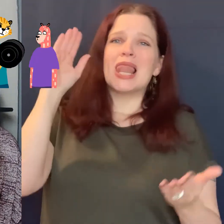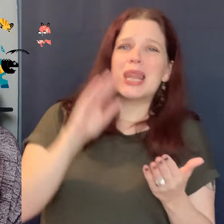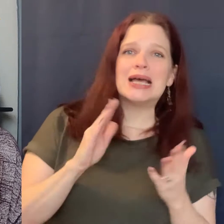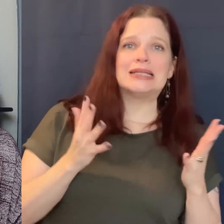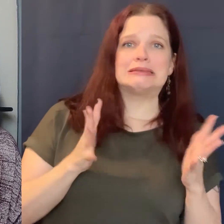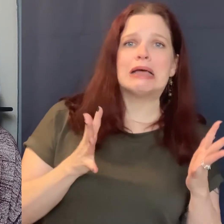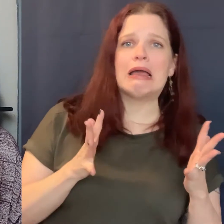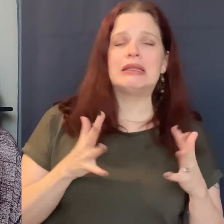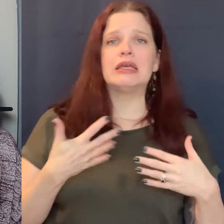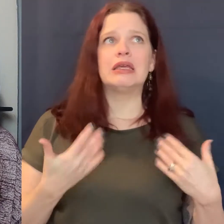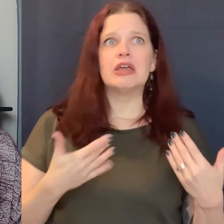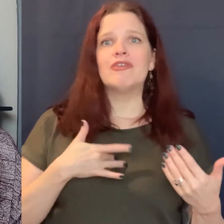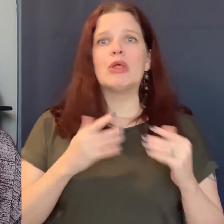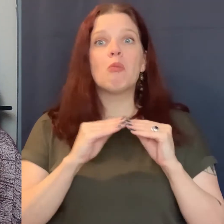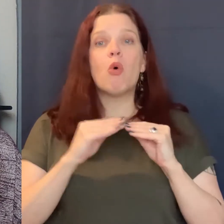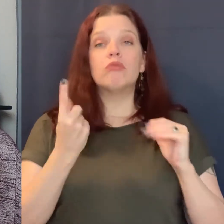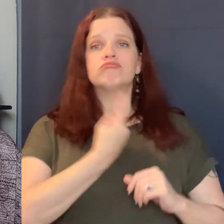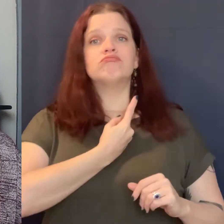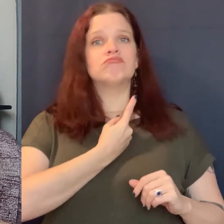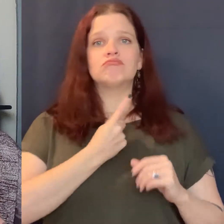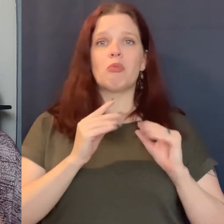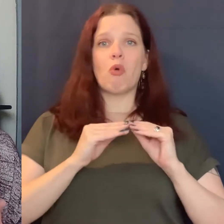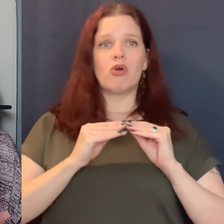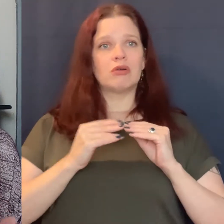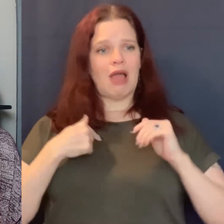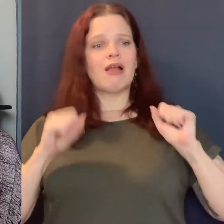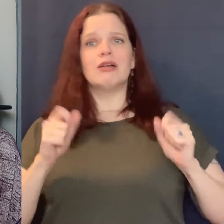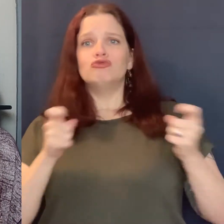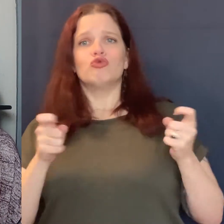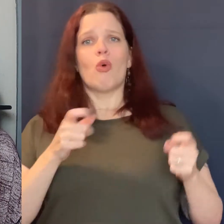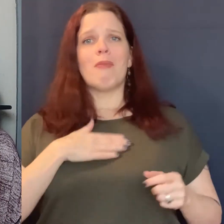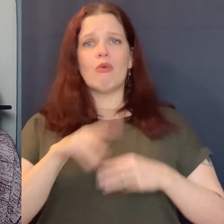less anxiety at work. There's a sense of autonomy and a sense of control over our world when